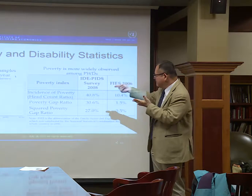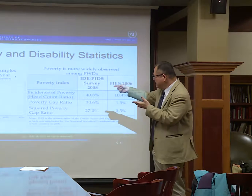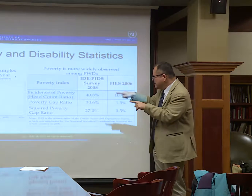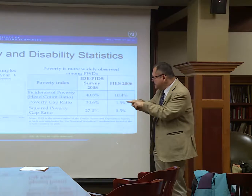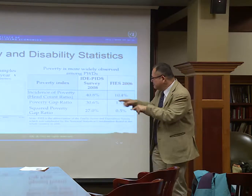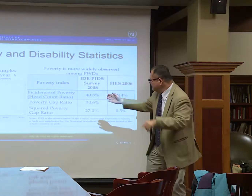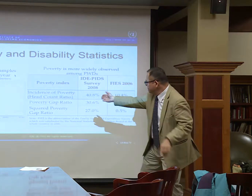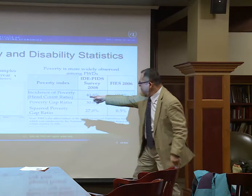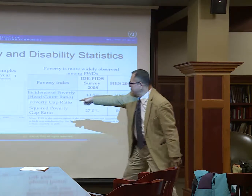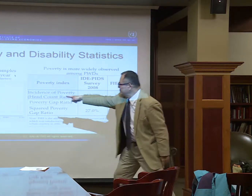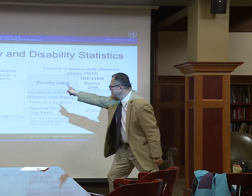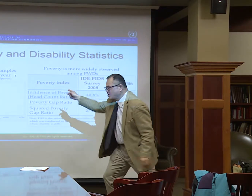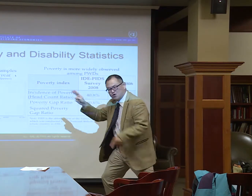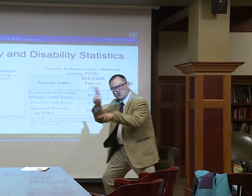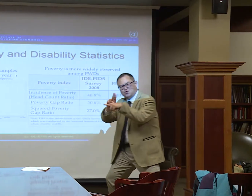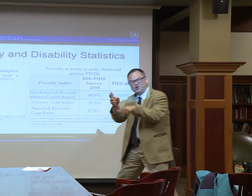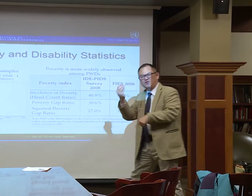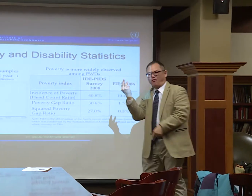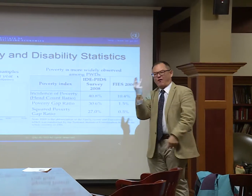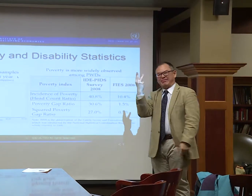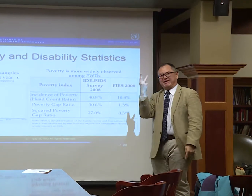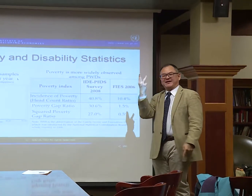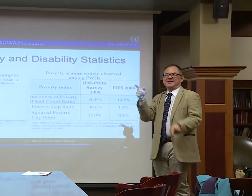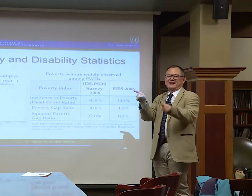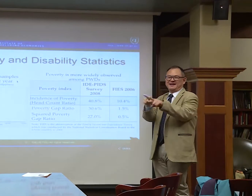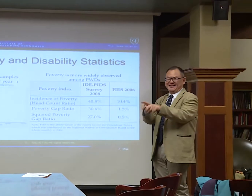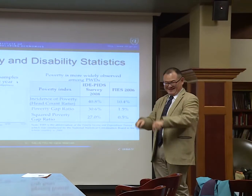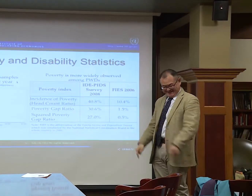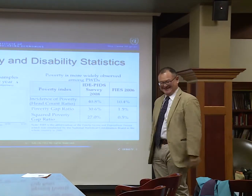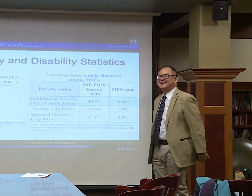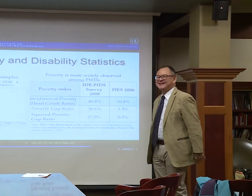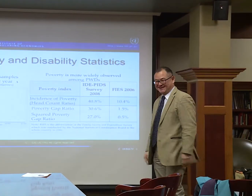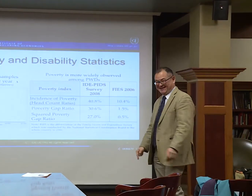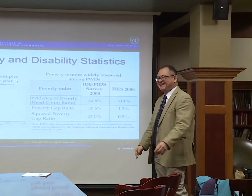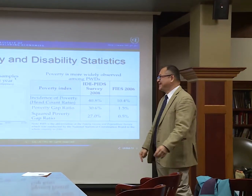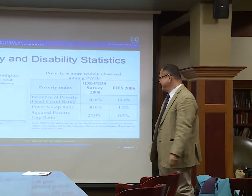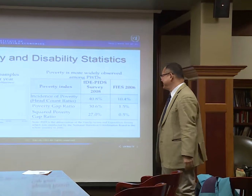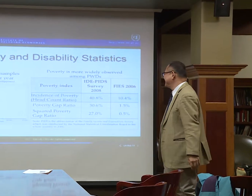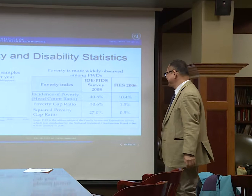So, yes, some of this I used on Wednesday, you may have seen during my presentation on Wednesday.